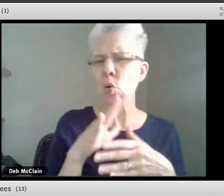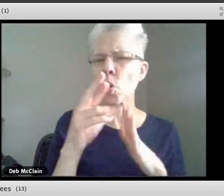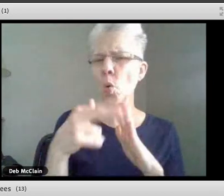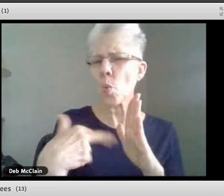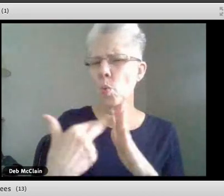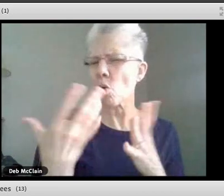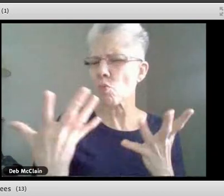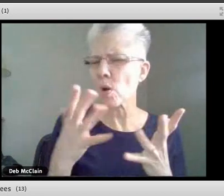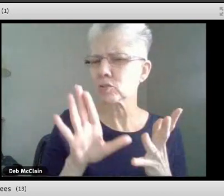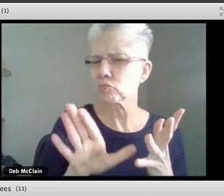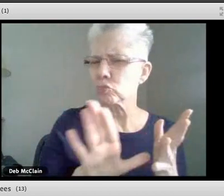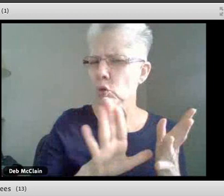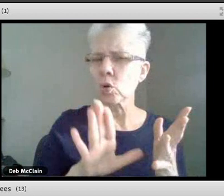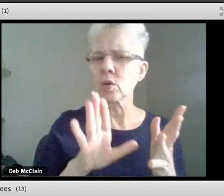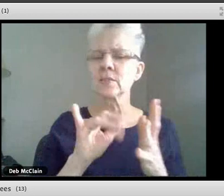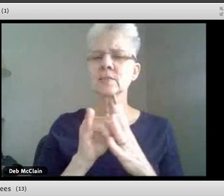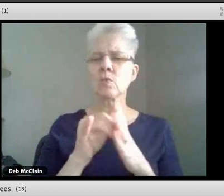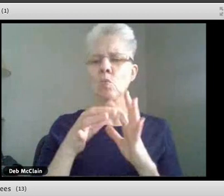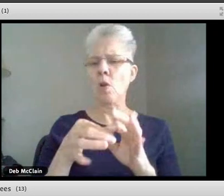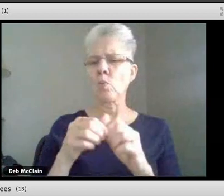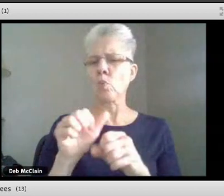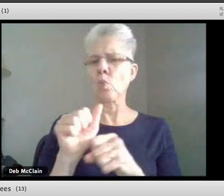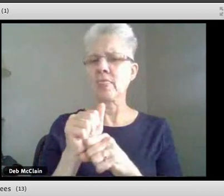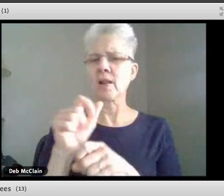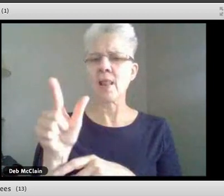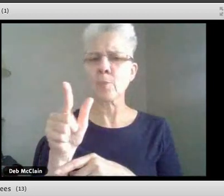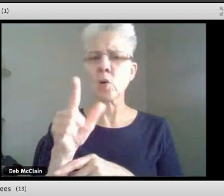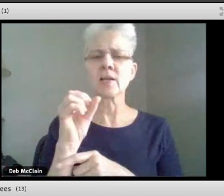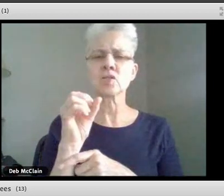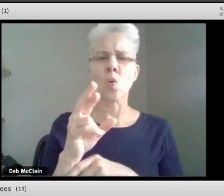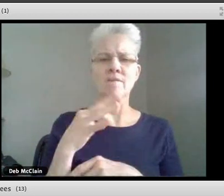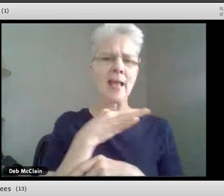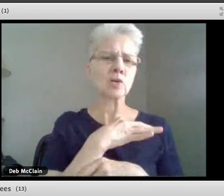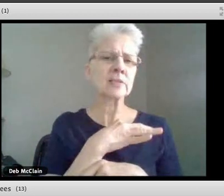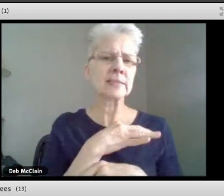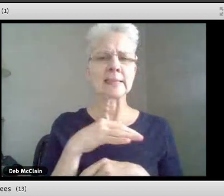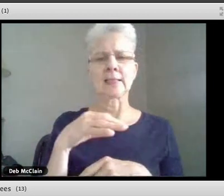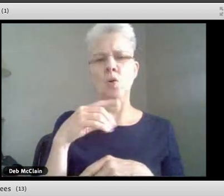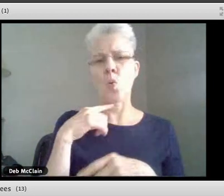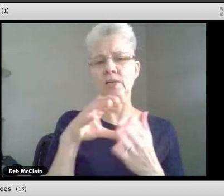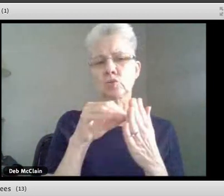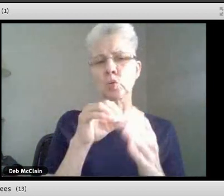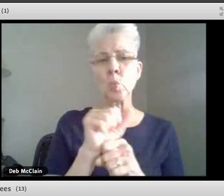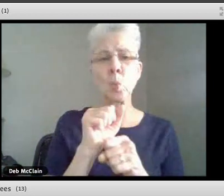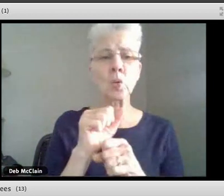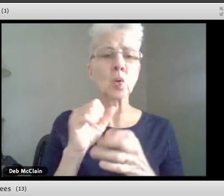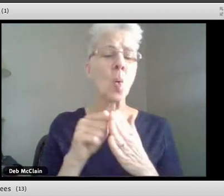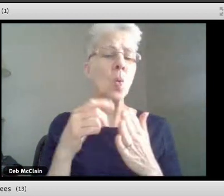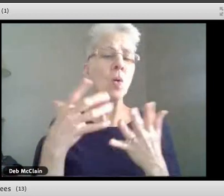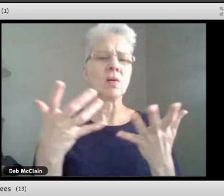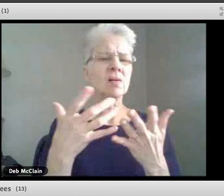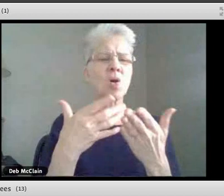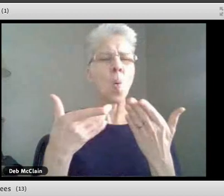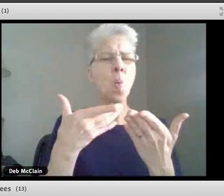or library staff or faculty or student worker, or just, you know, what does it look like at your library?